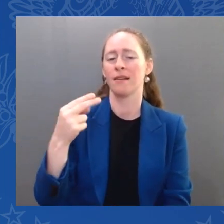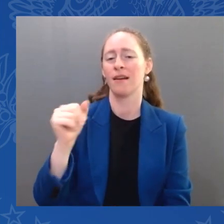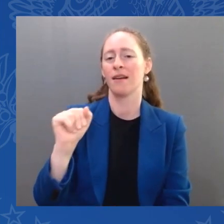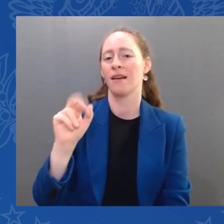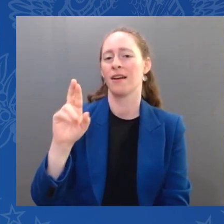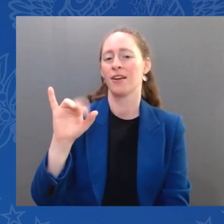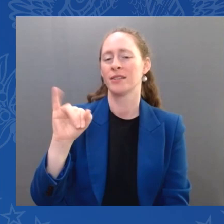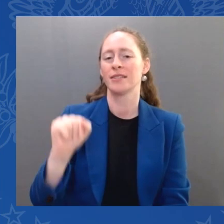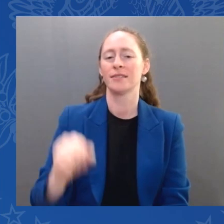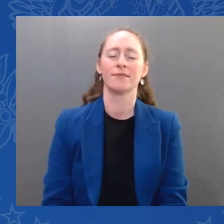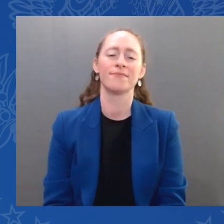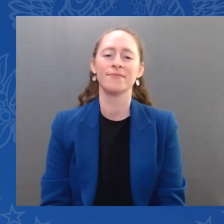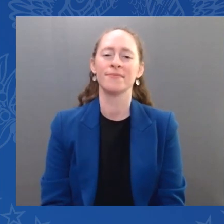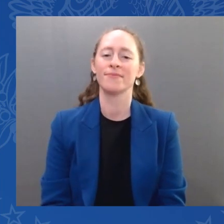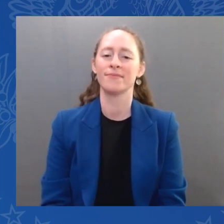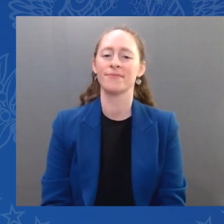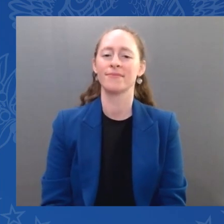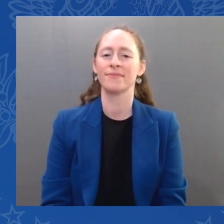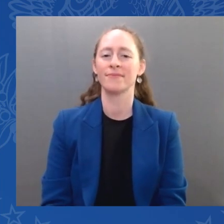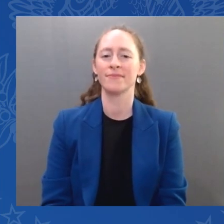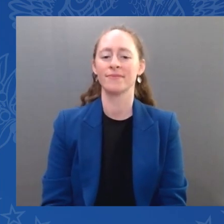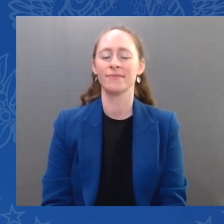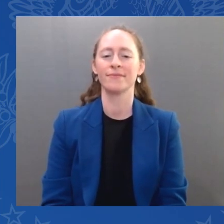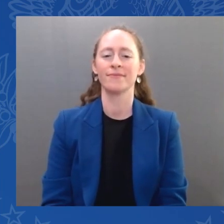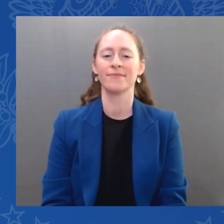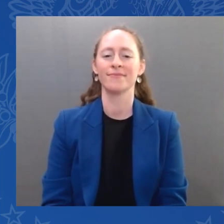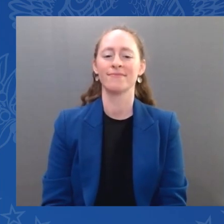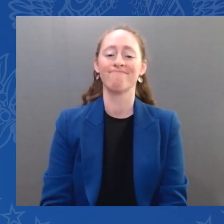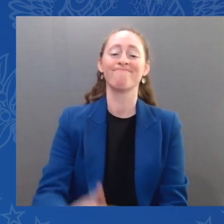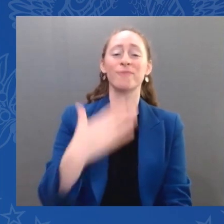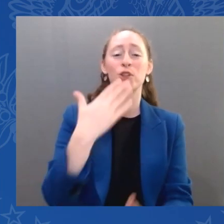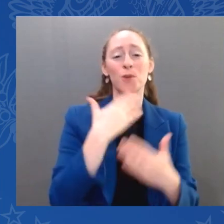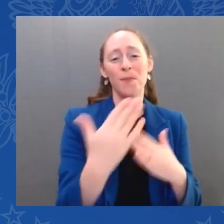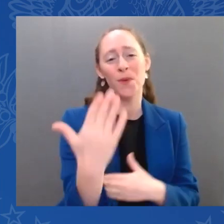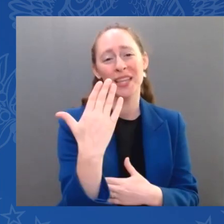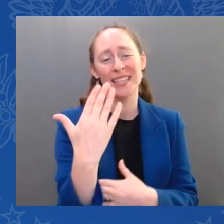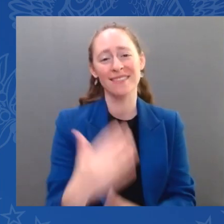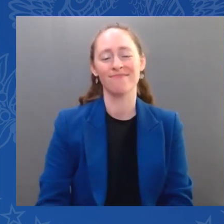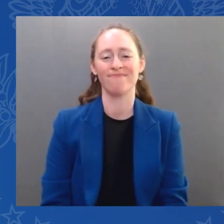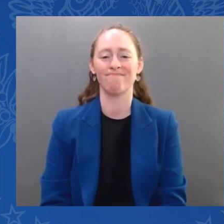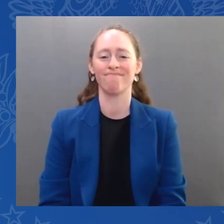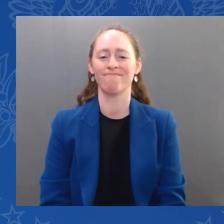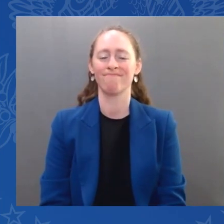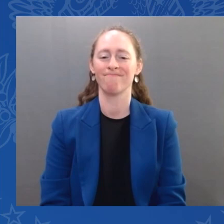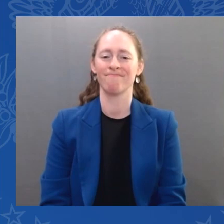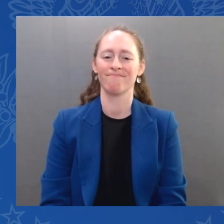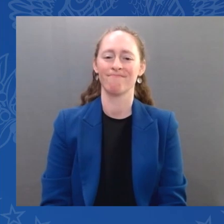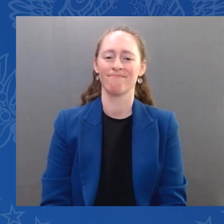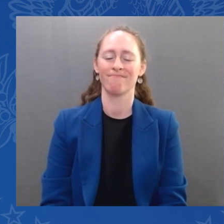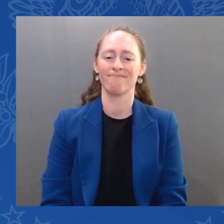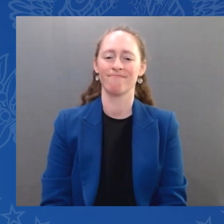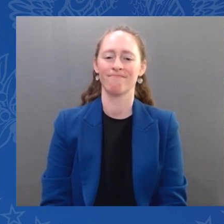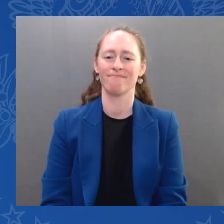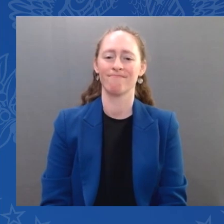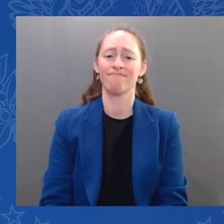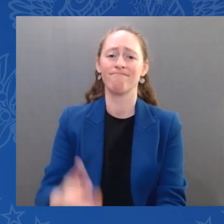The Vice President: Good morning. Thank you, Dr. Guerrero, for the introduction and for your courage and your compassion.